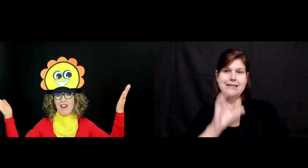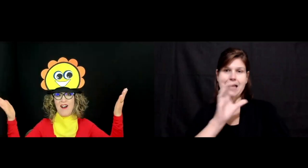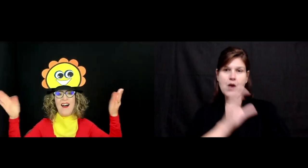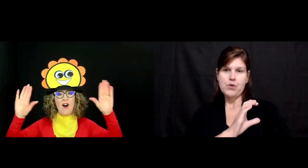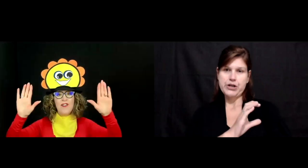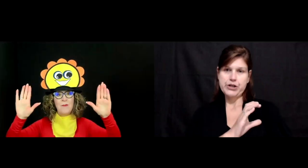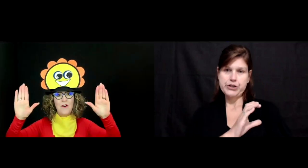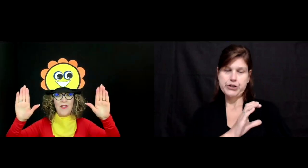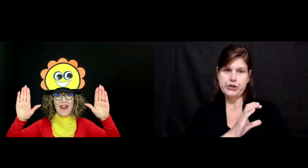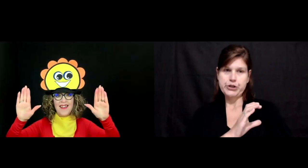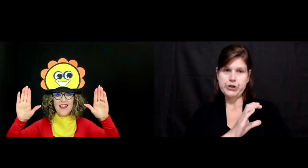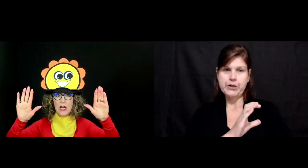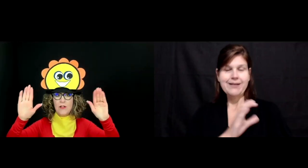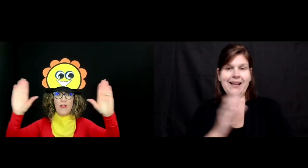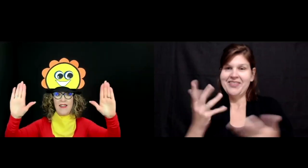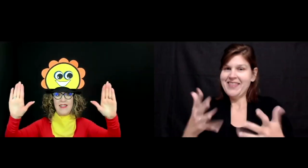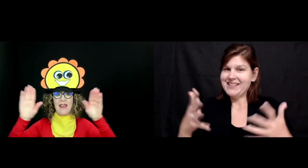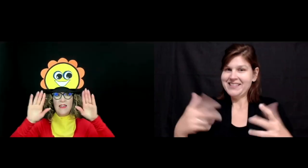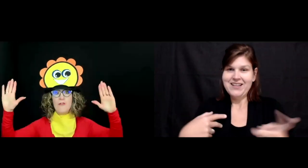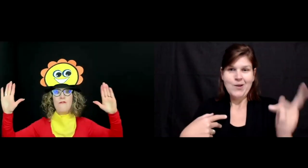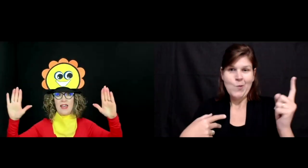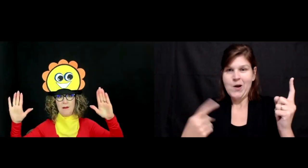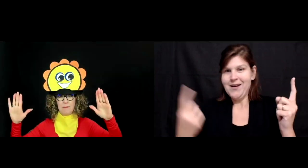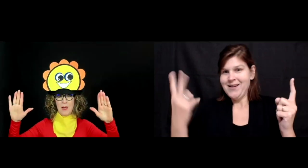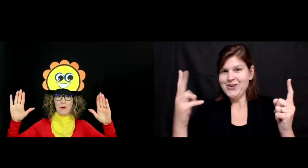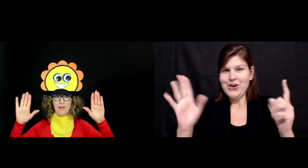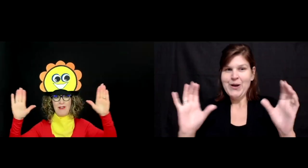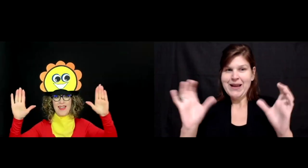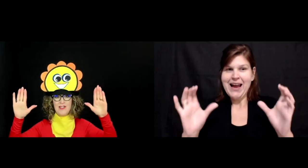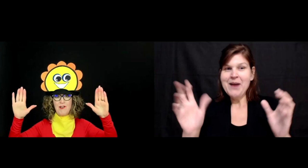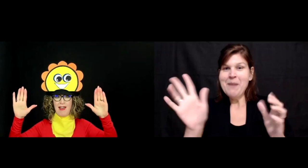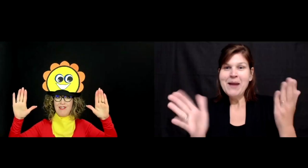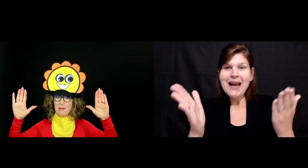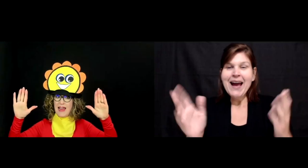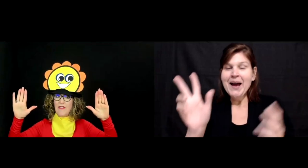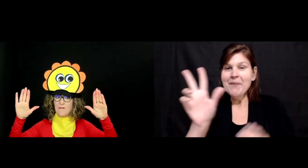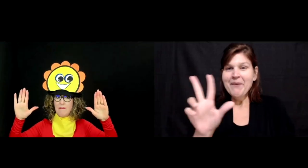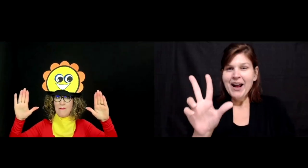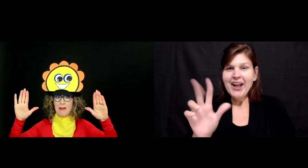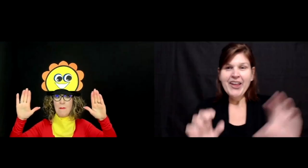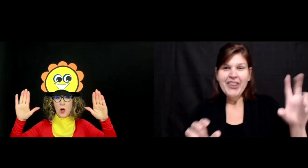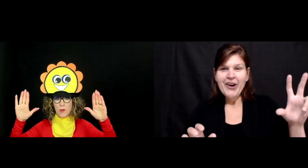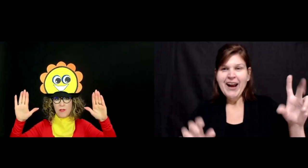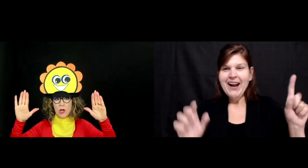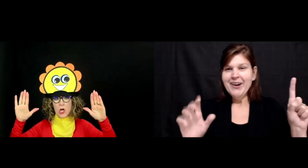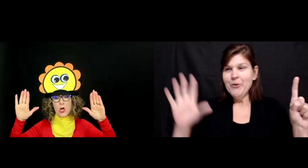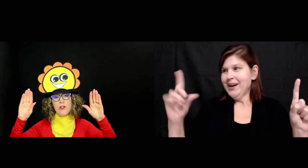I can't hold any more than that. So that's it. Three people, two characters and me at the very, very most.